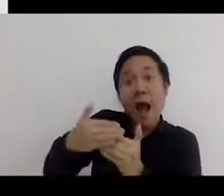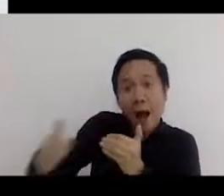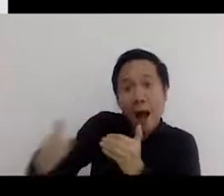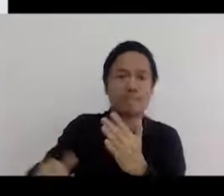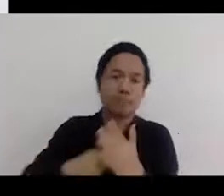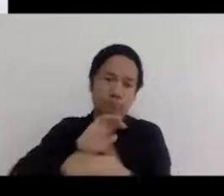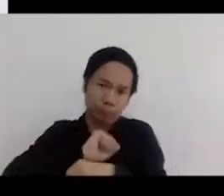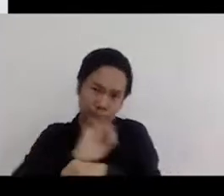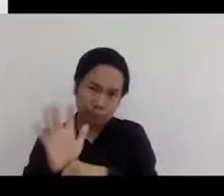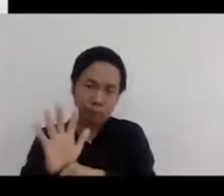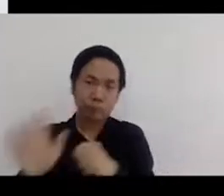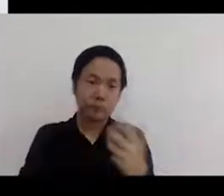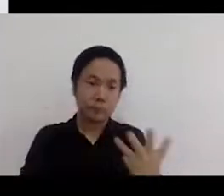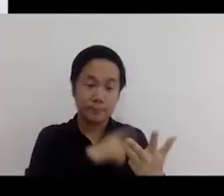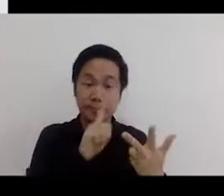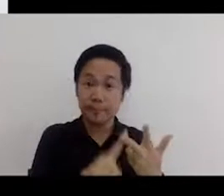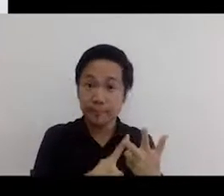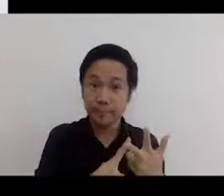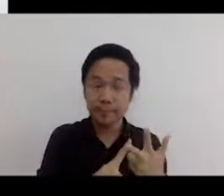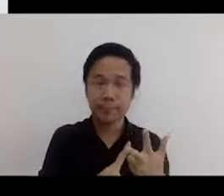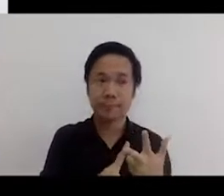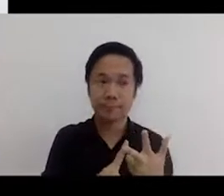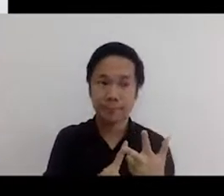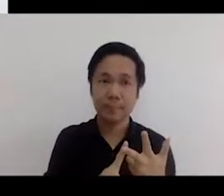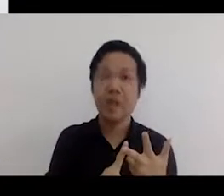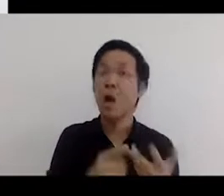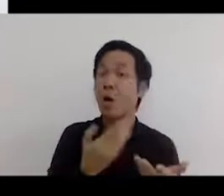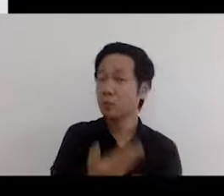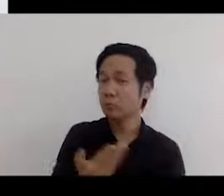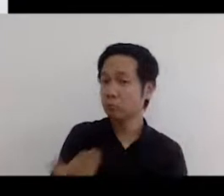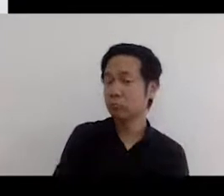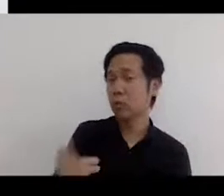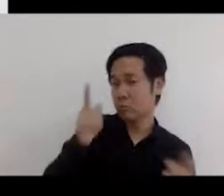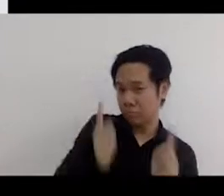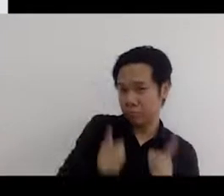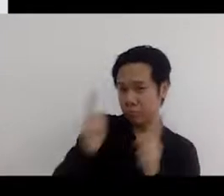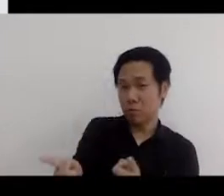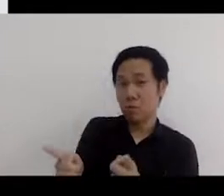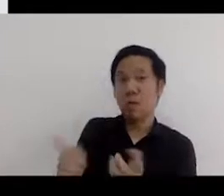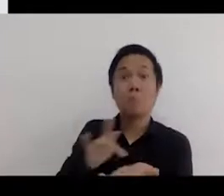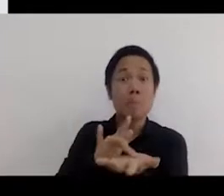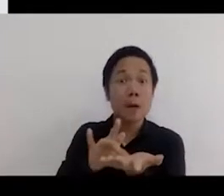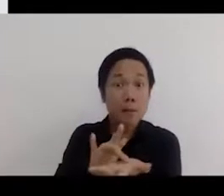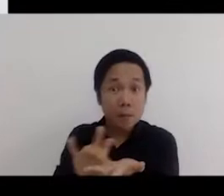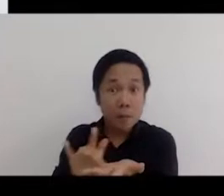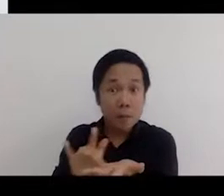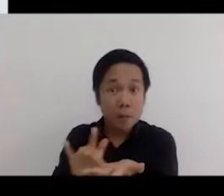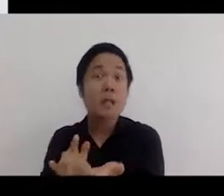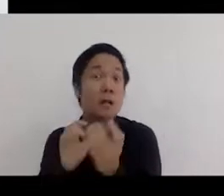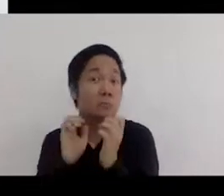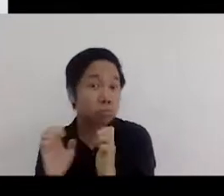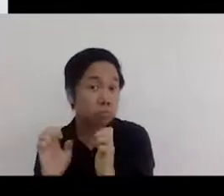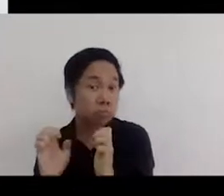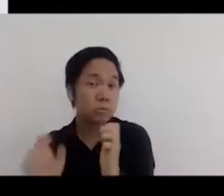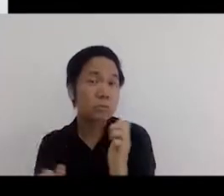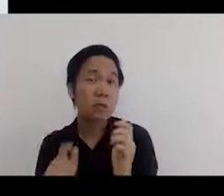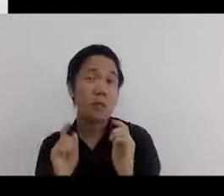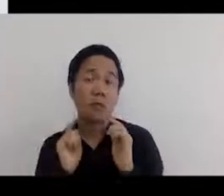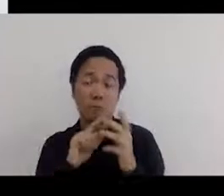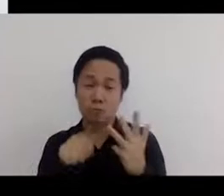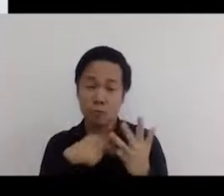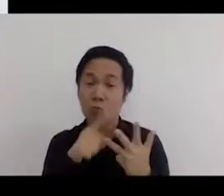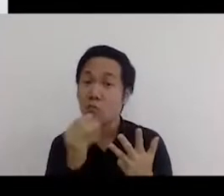It is vital that the civil society organizations, government and local councils work with markets